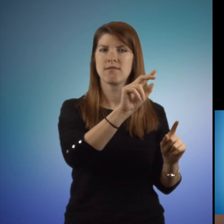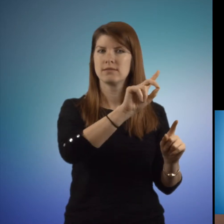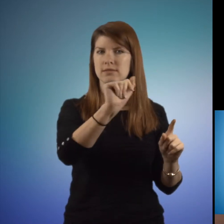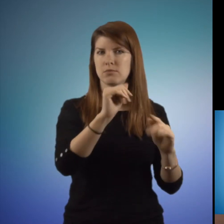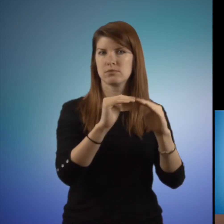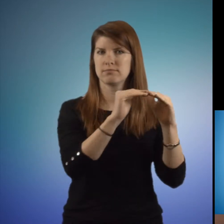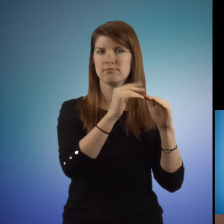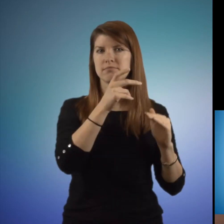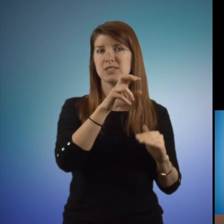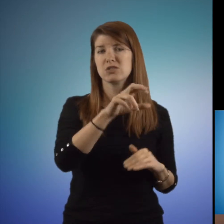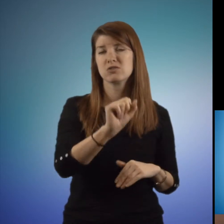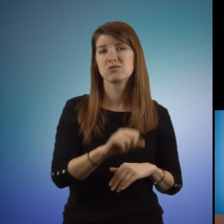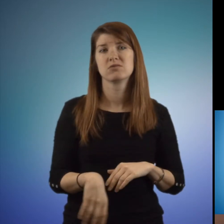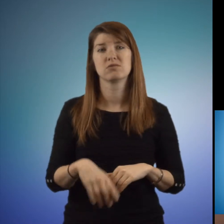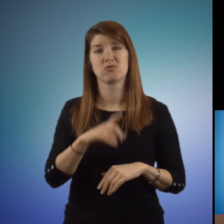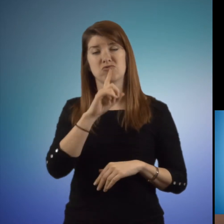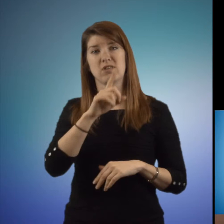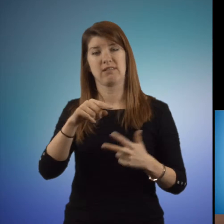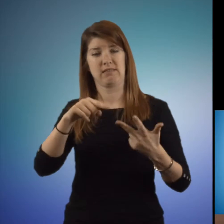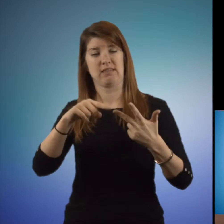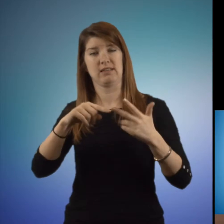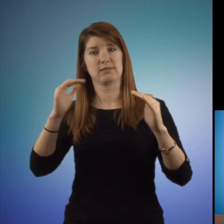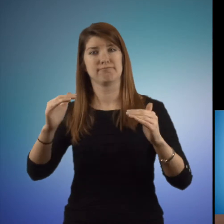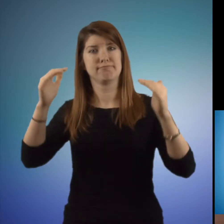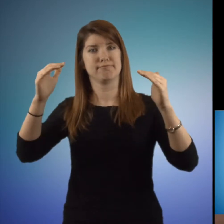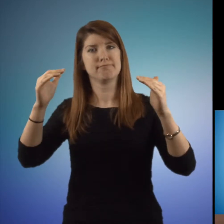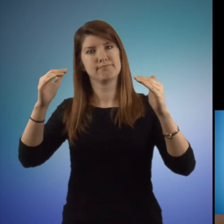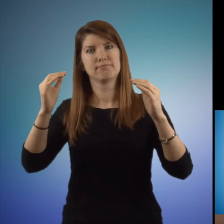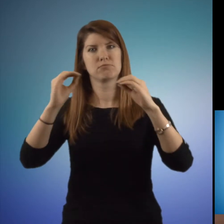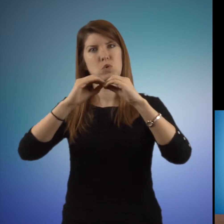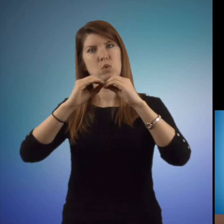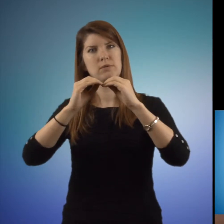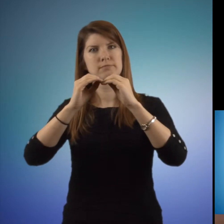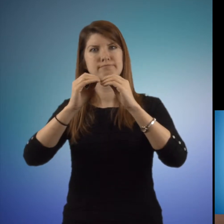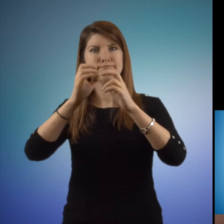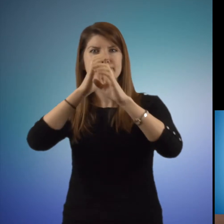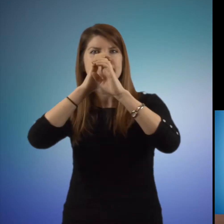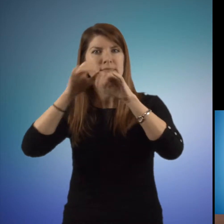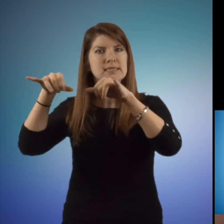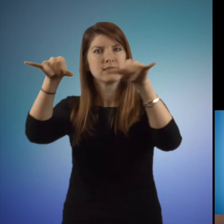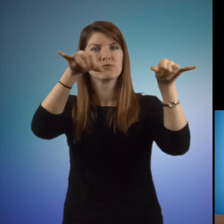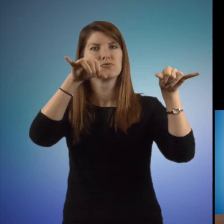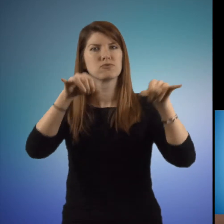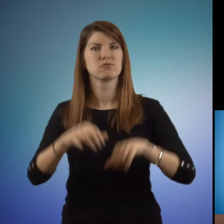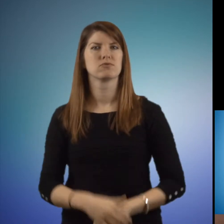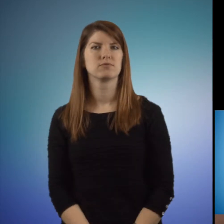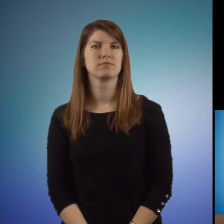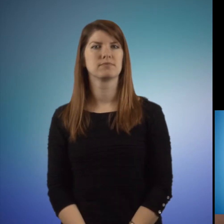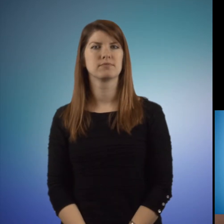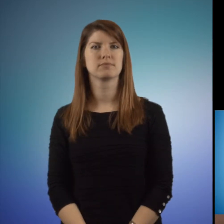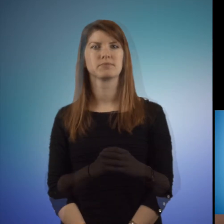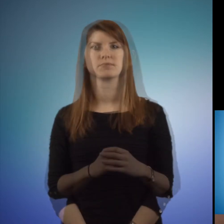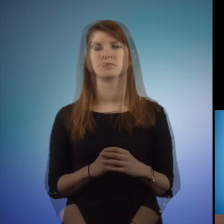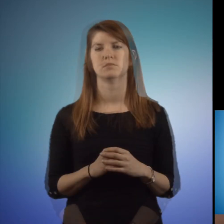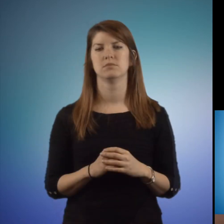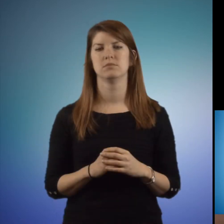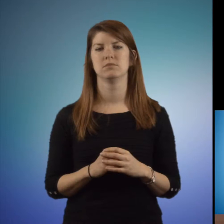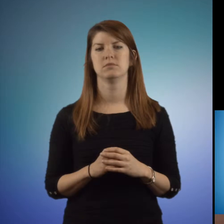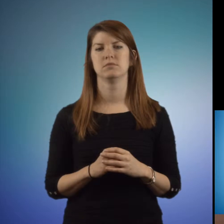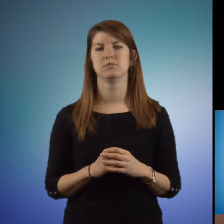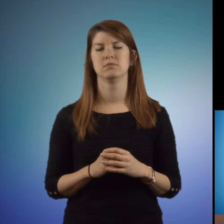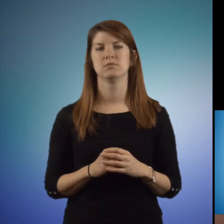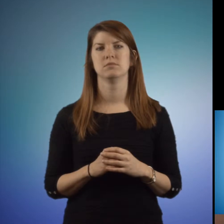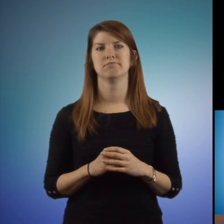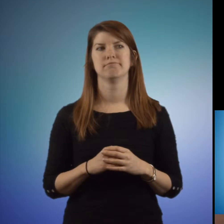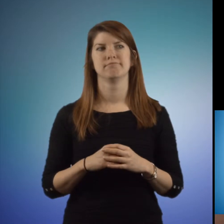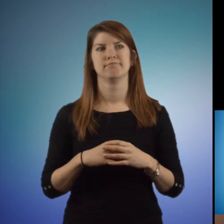So in many ways this sets yet a higher standard.